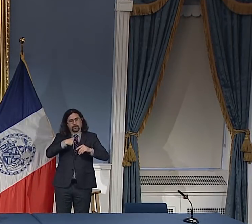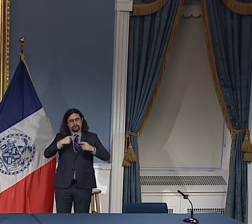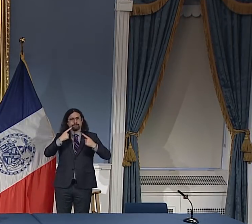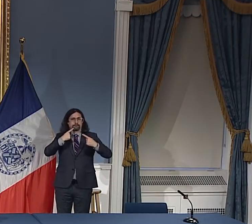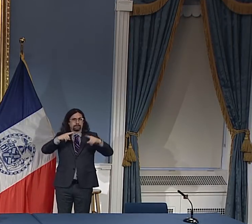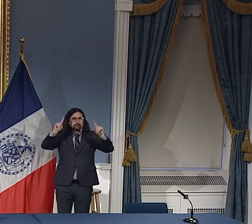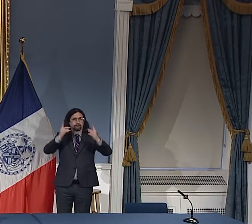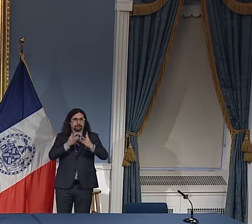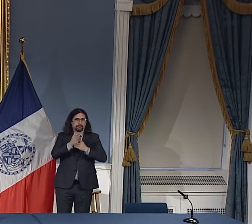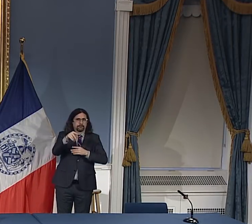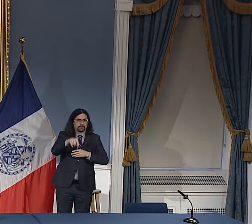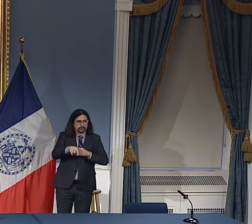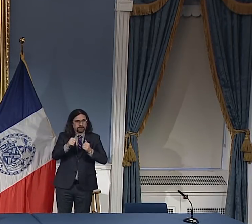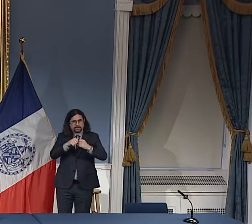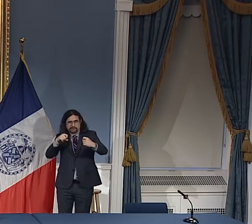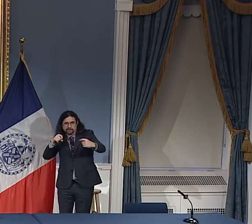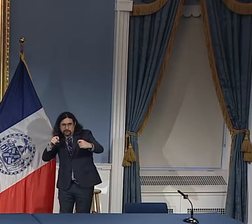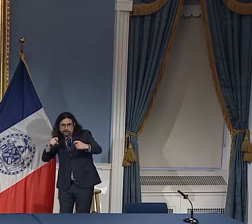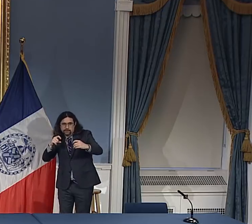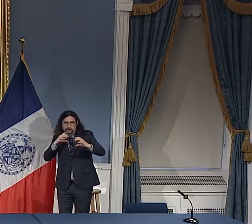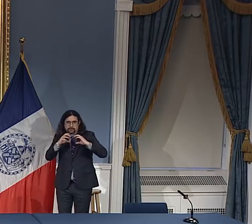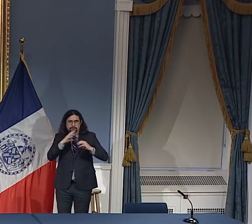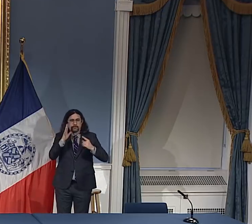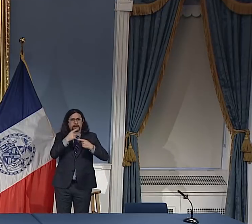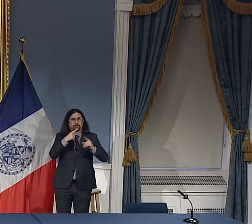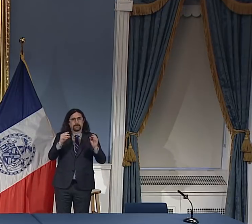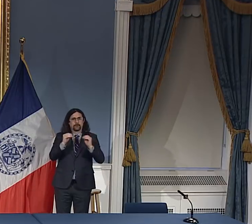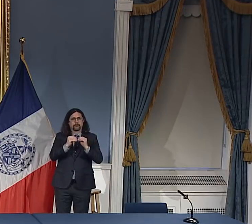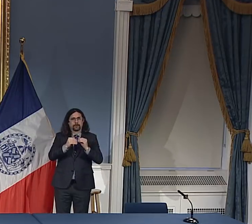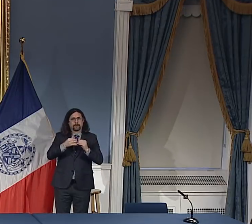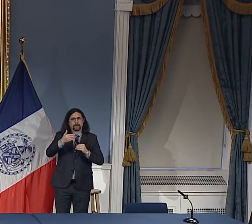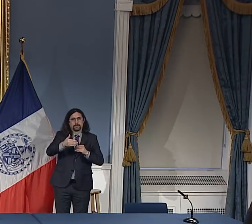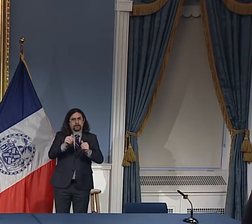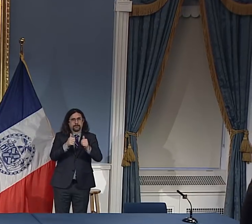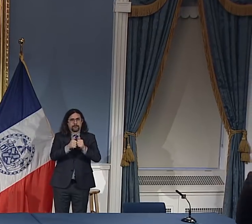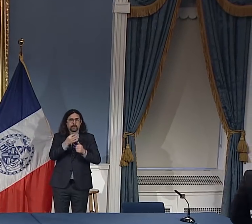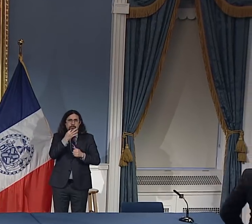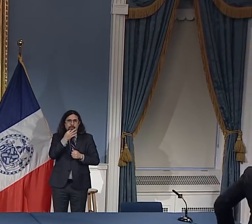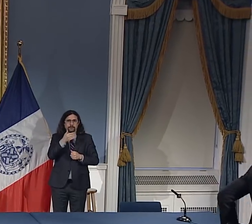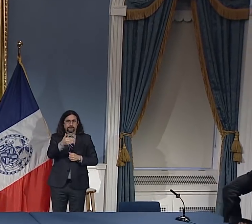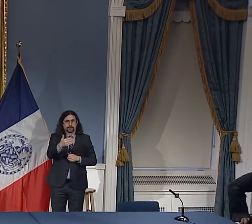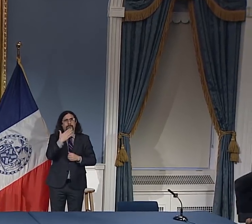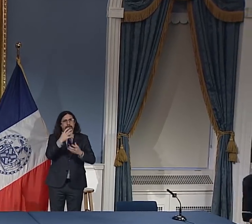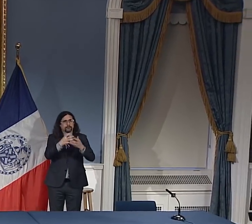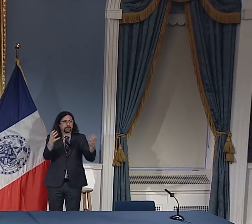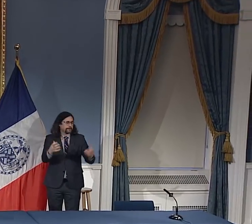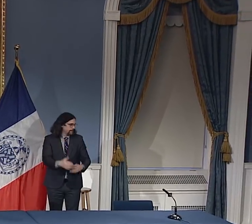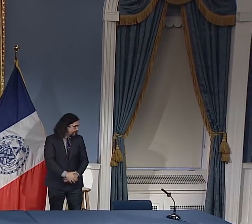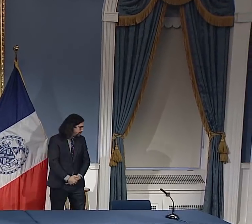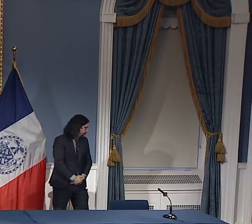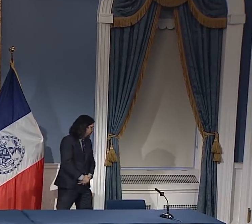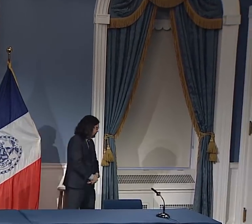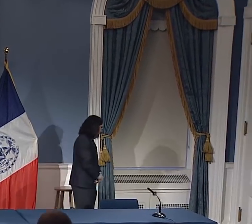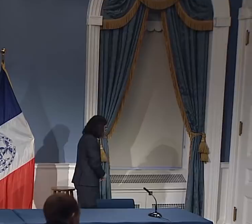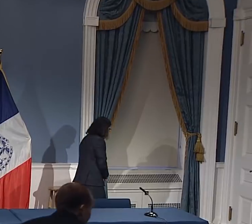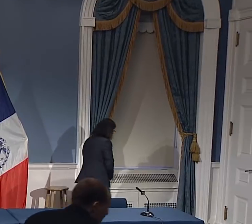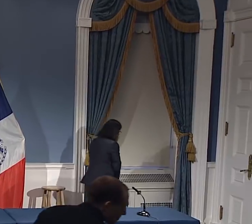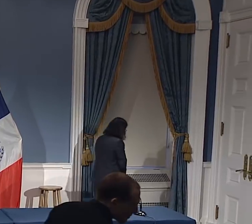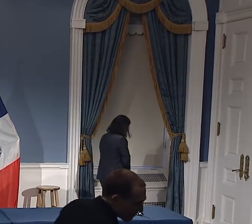WORLD TOGETHER HEERUT, B HOPEFULLY, WE MADE THIS WORK TOGETHER TODAY, AND WE'LL BE GIVING YOU MORE UPDATES SHORTLY. THANKS SO MUCH.